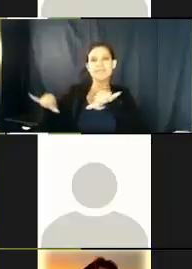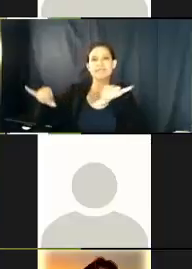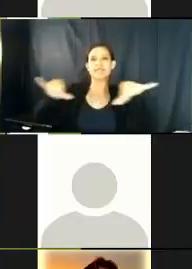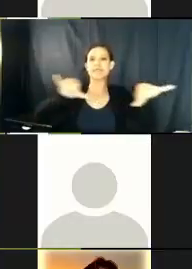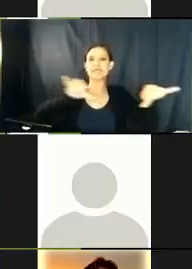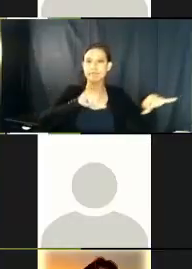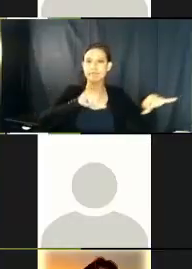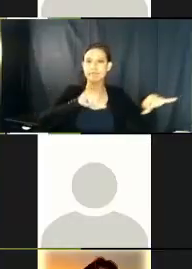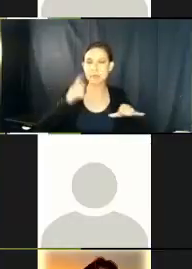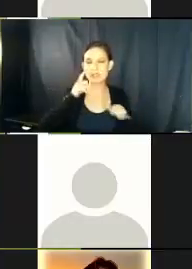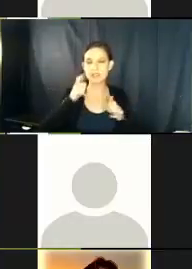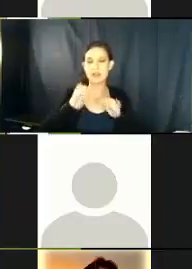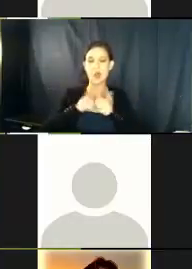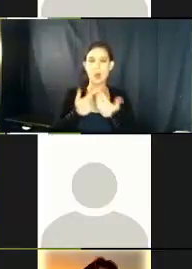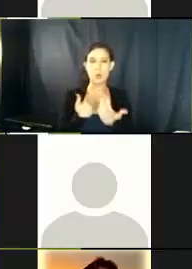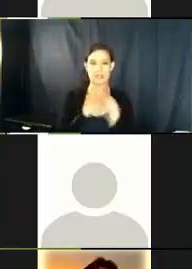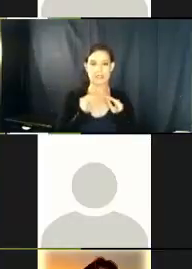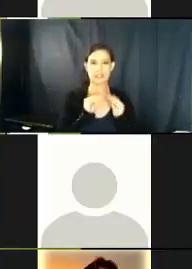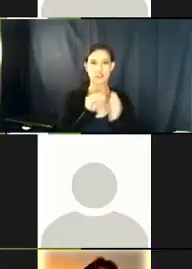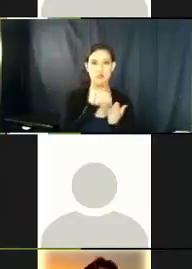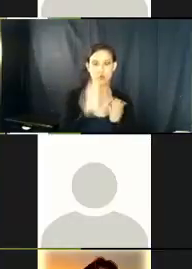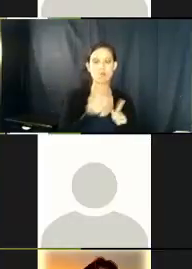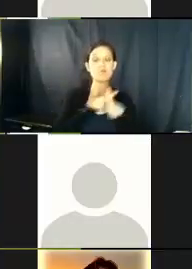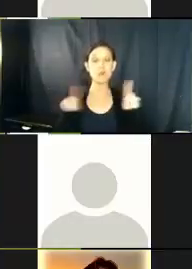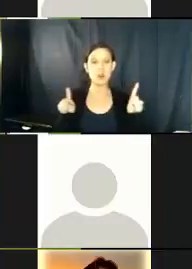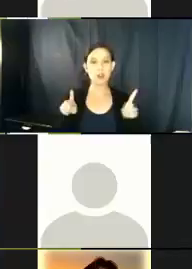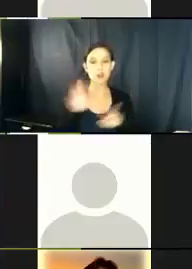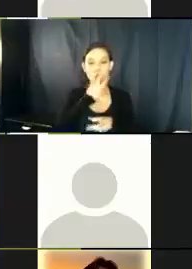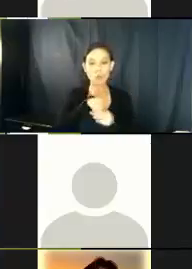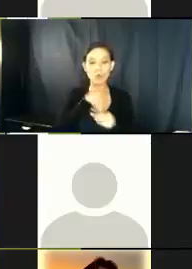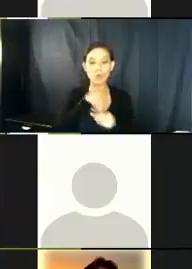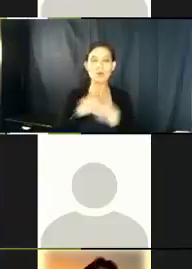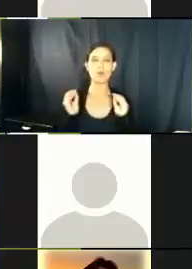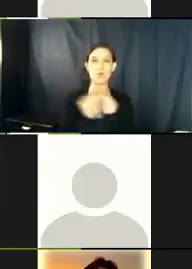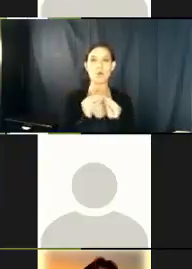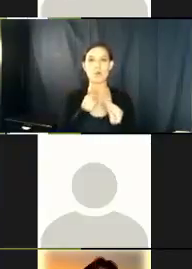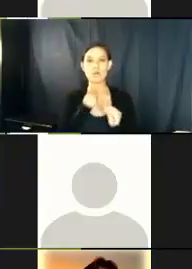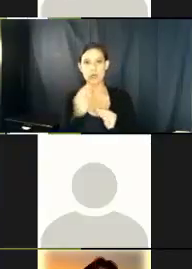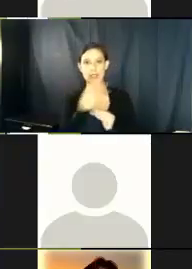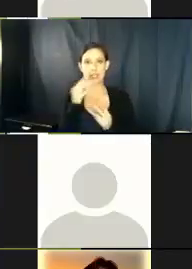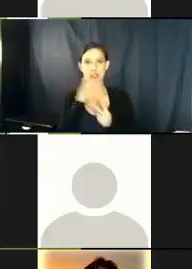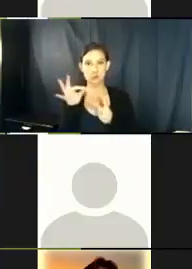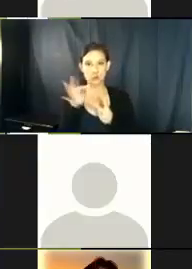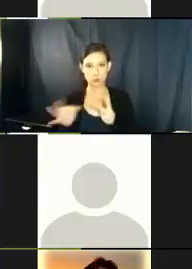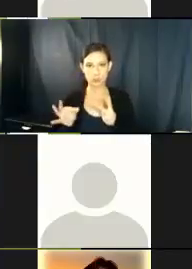but we are in the process of building in more voice and choice into our courses to help students.